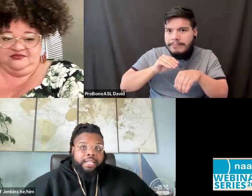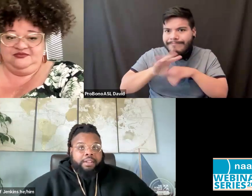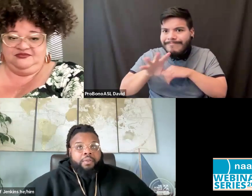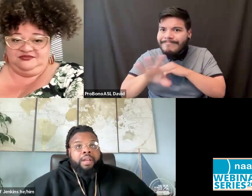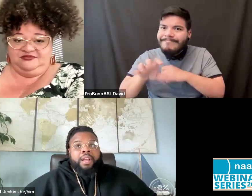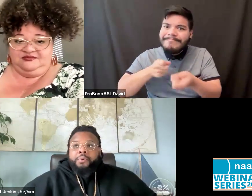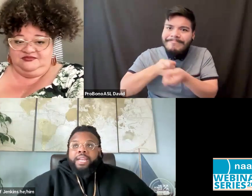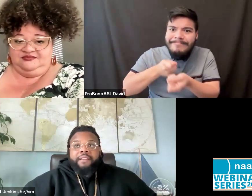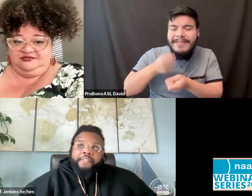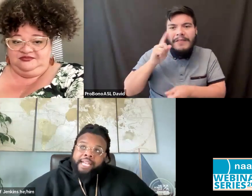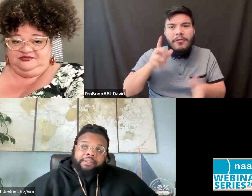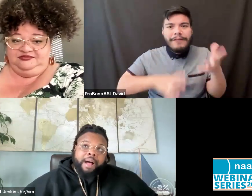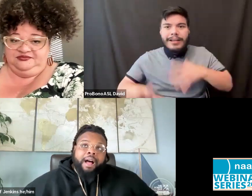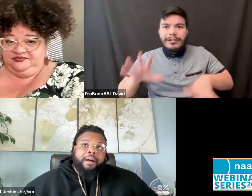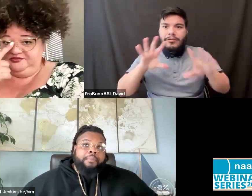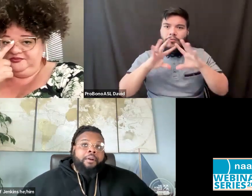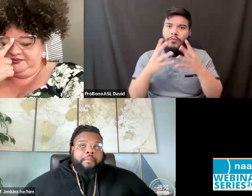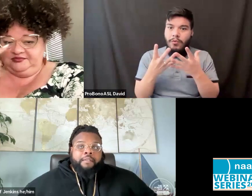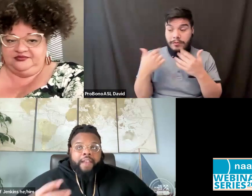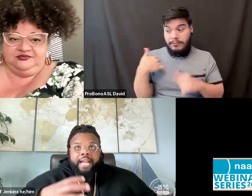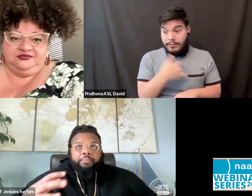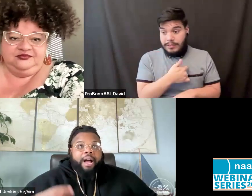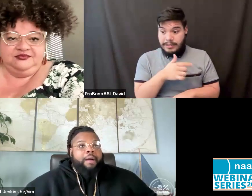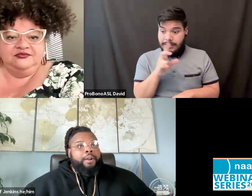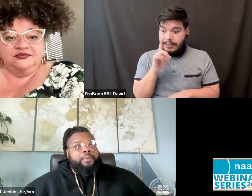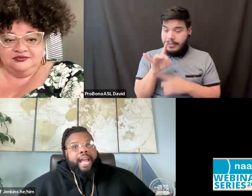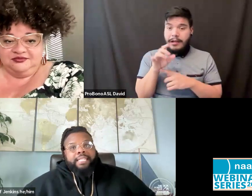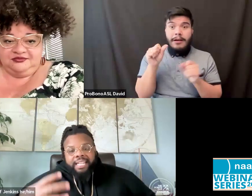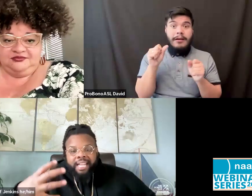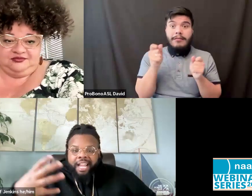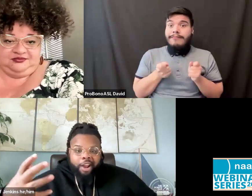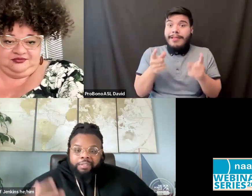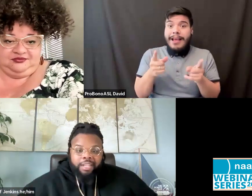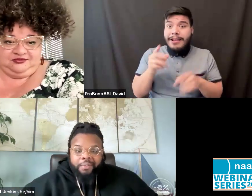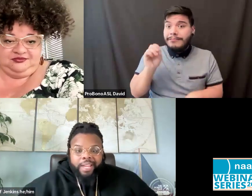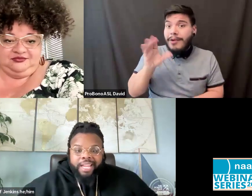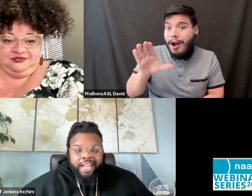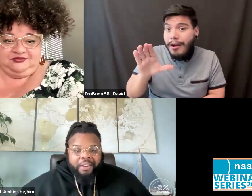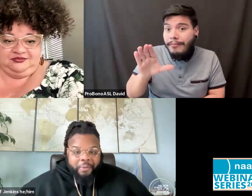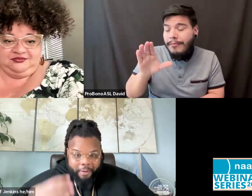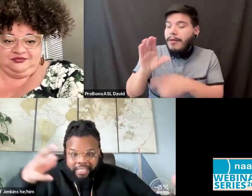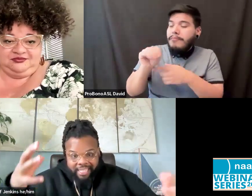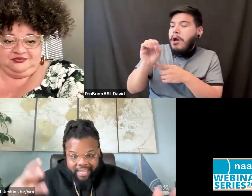And so we did a fashion bar or a flash mob where we actually that I was like we were protesting.